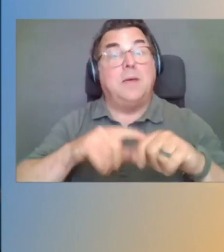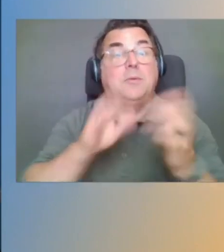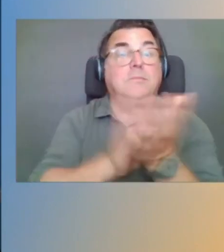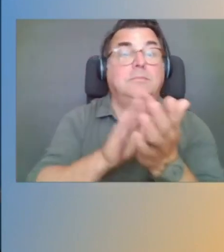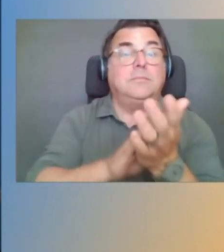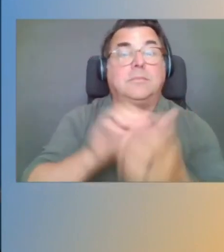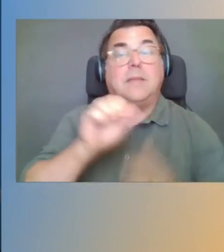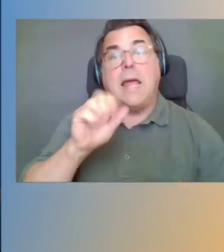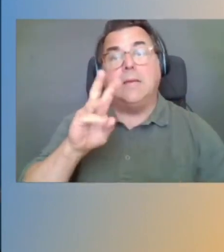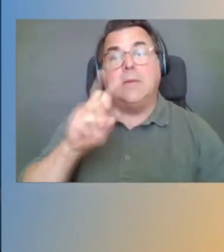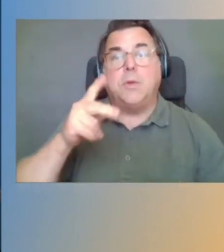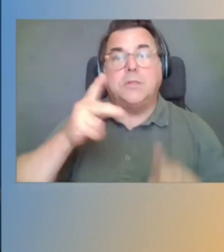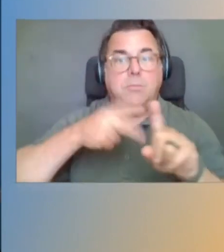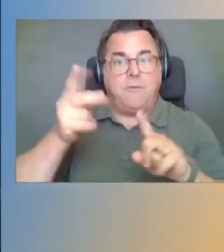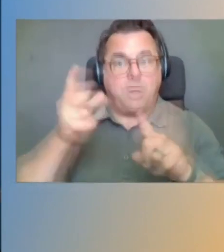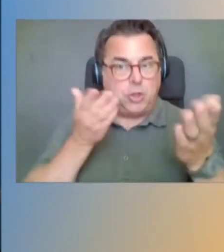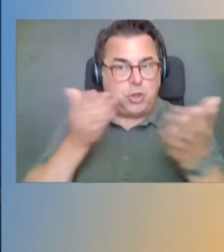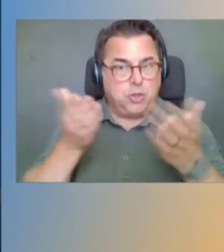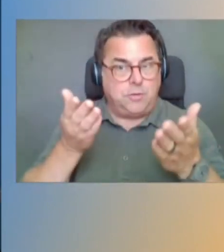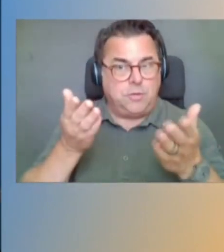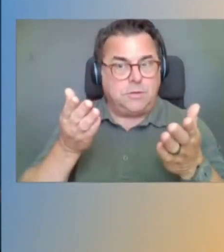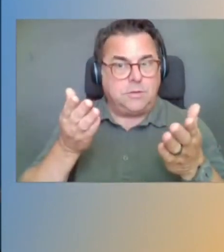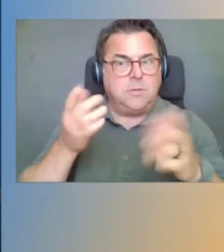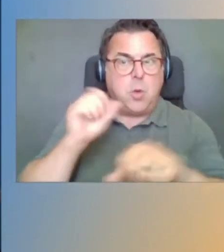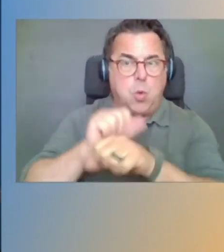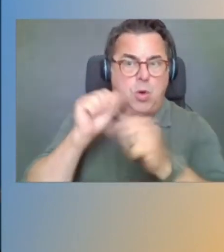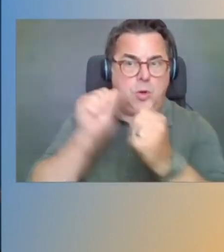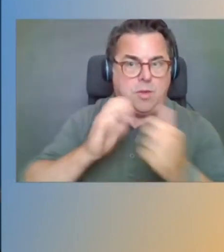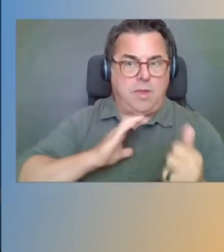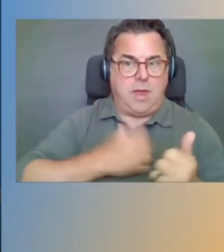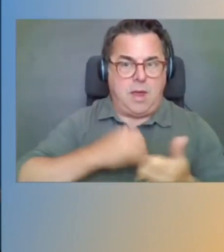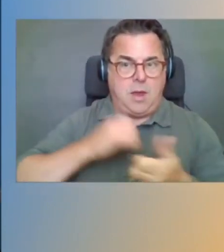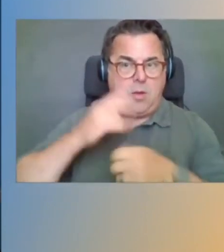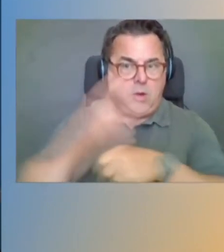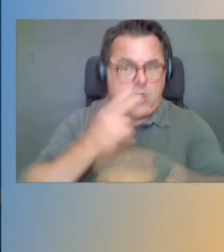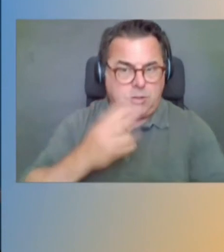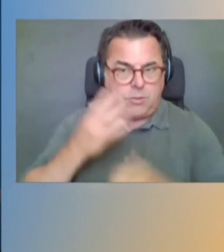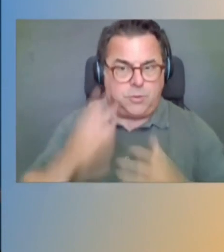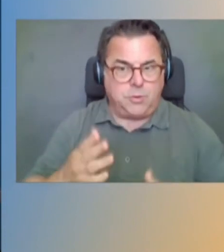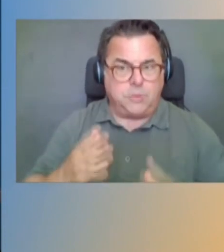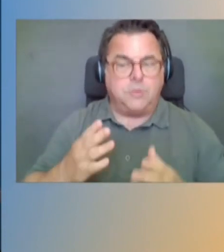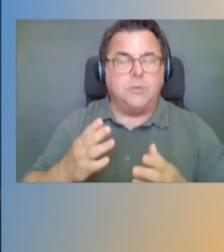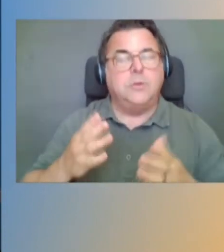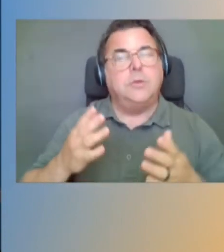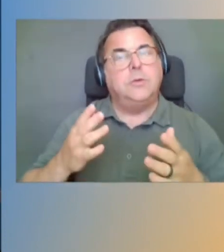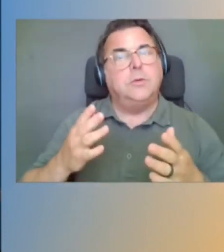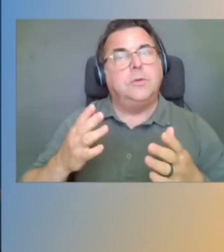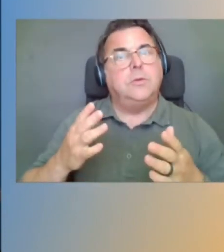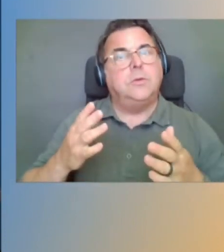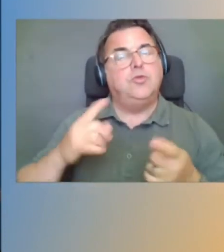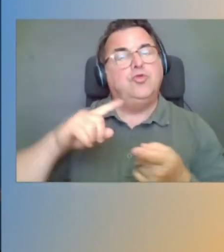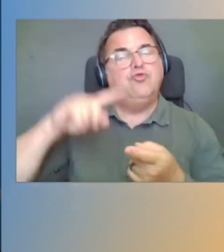who have been working with our customers to reduce their carbon footprint through many different projects,